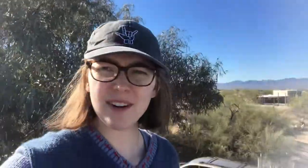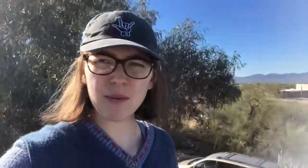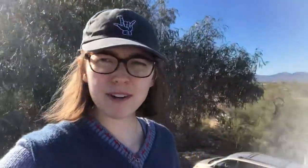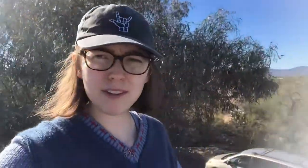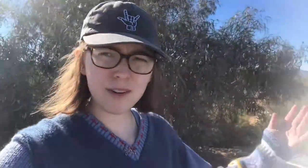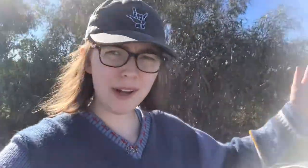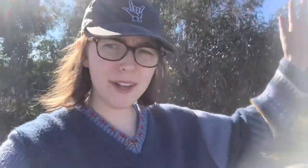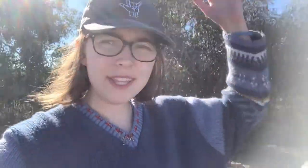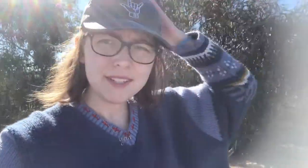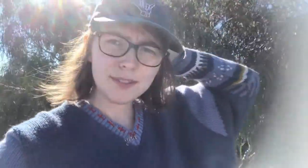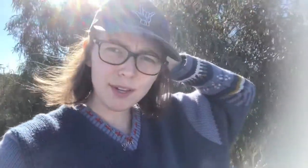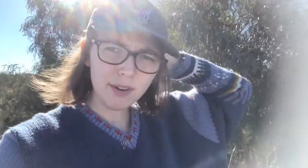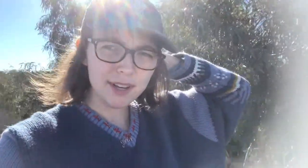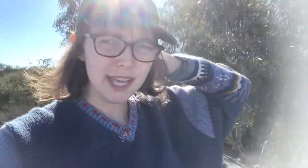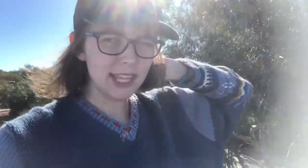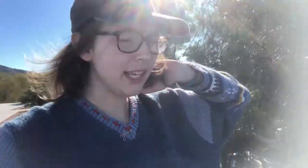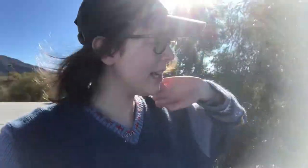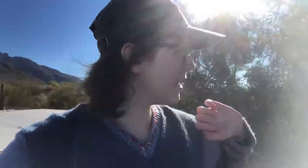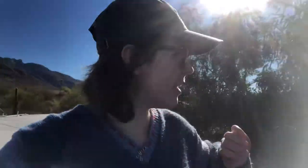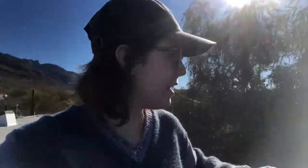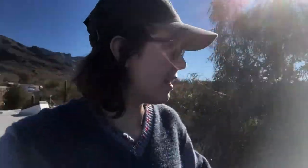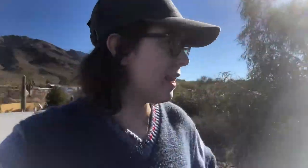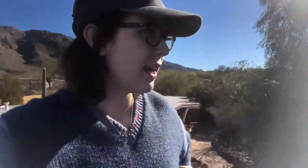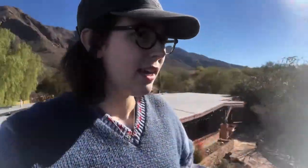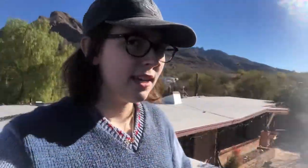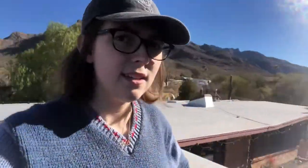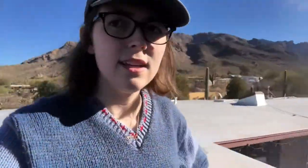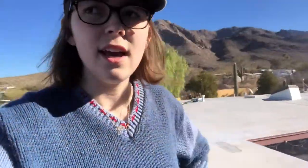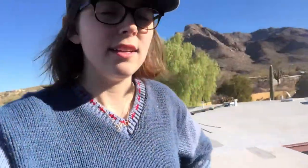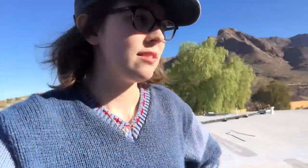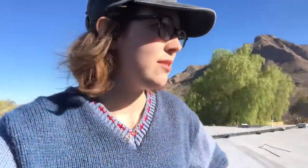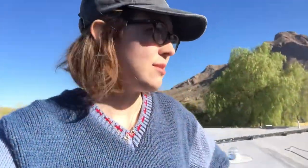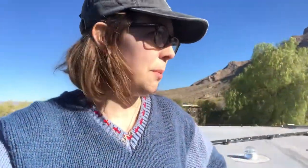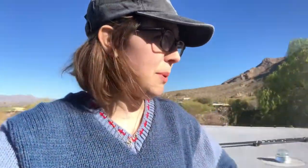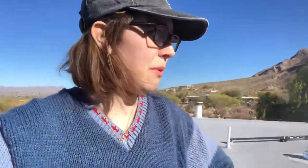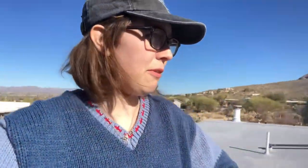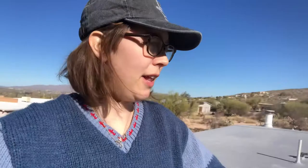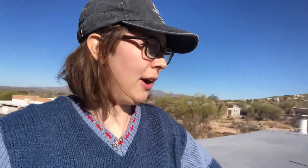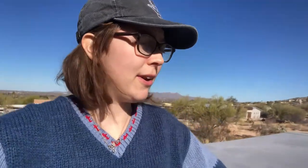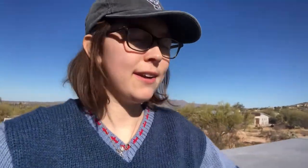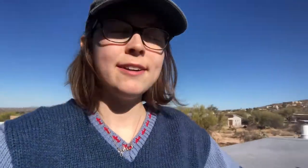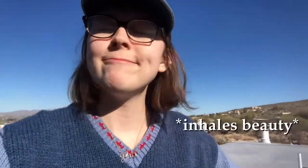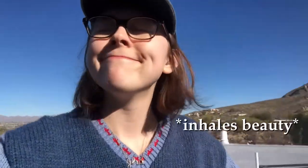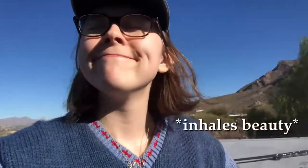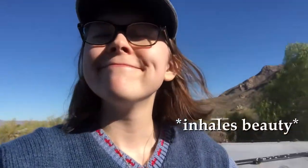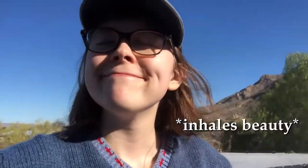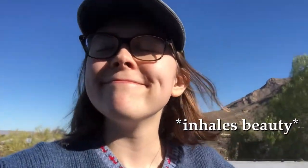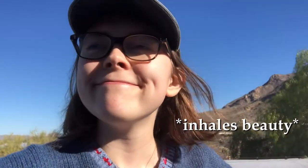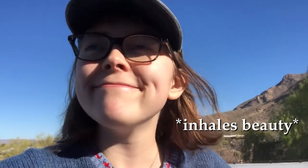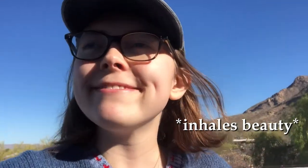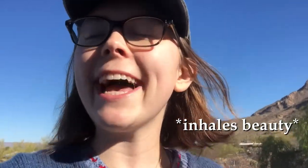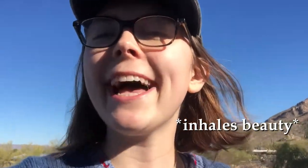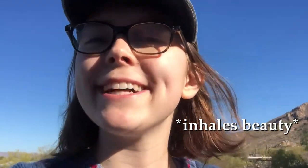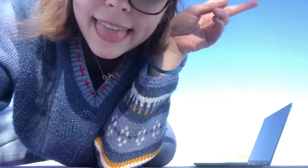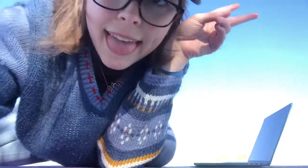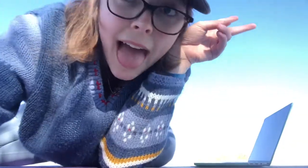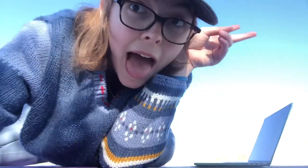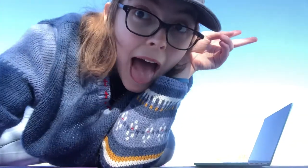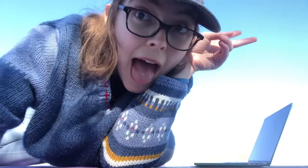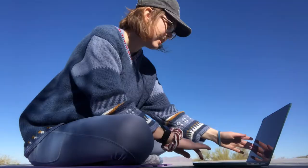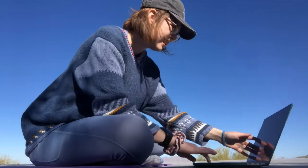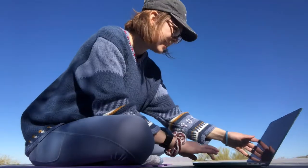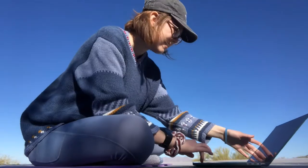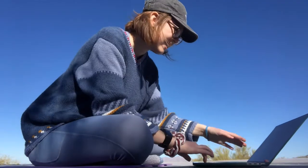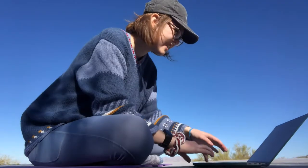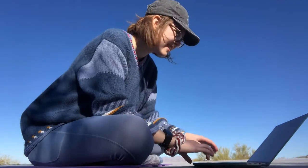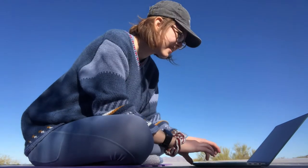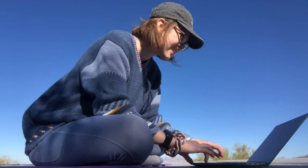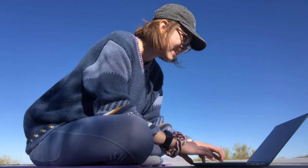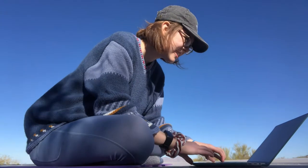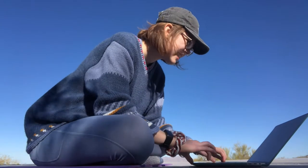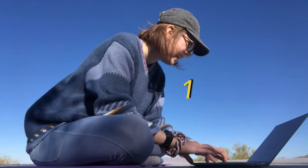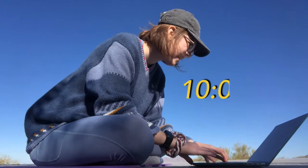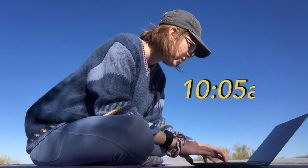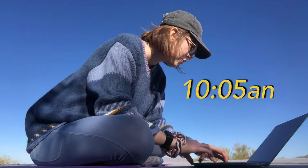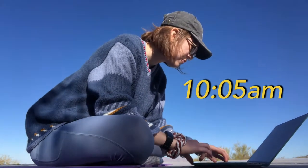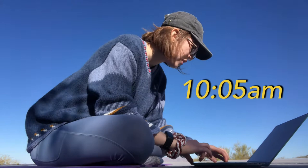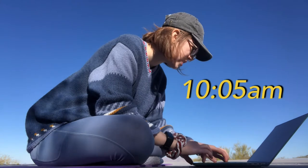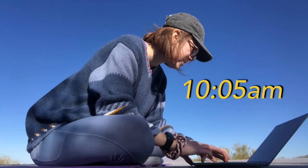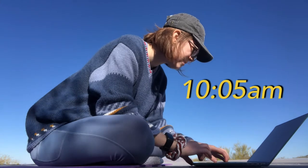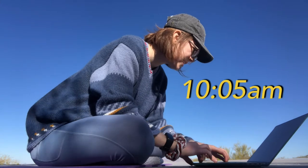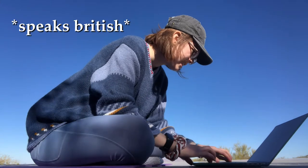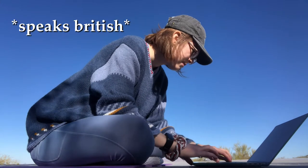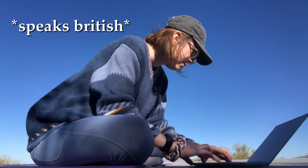and work for a little while and then do yoga i think and yeah it's just so beautiful out